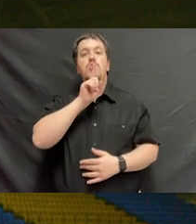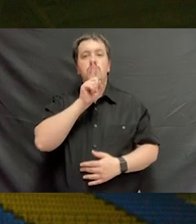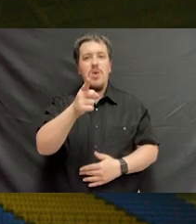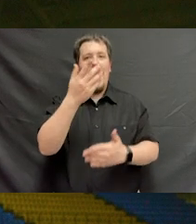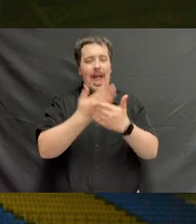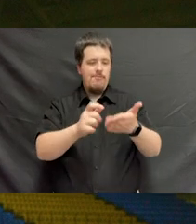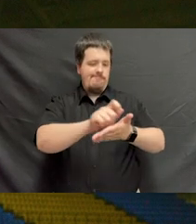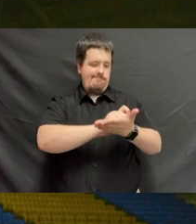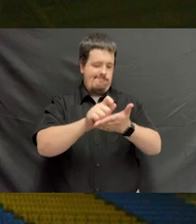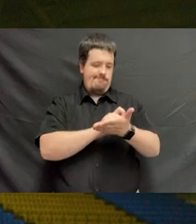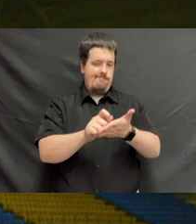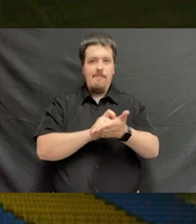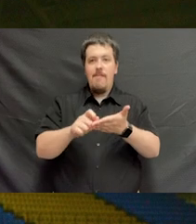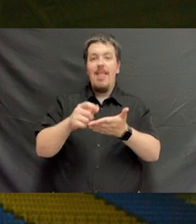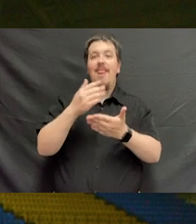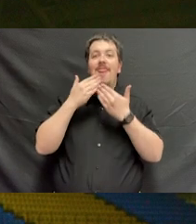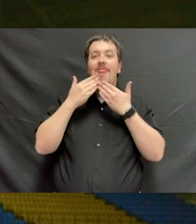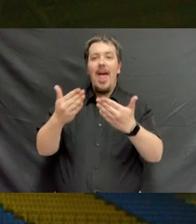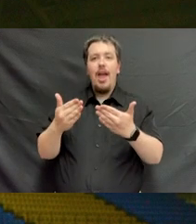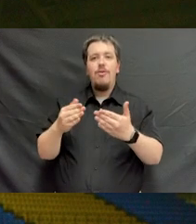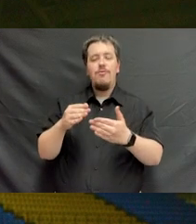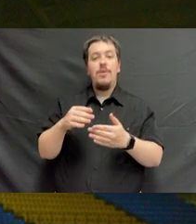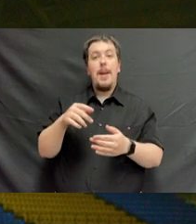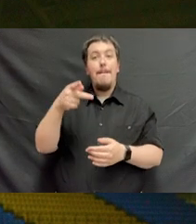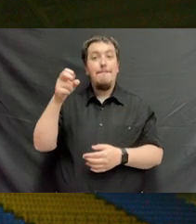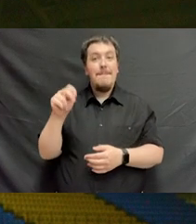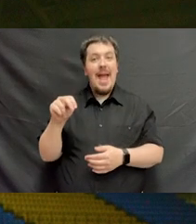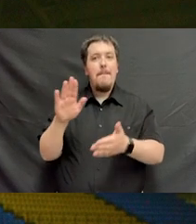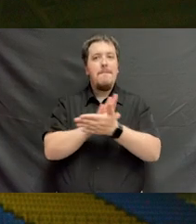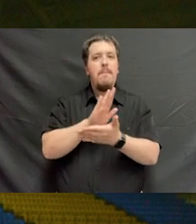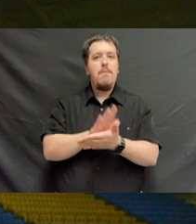an honest to goodness thank you note. Take out a pen and a piece of paper